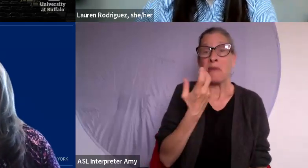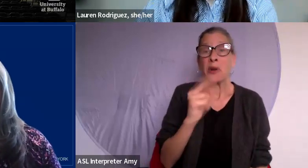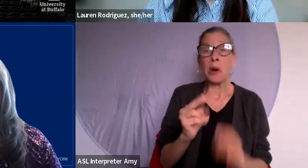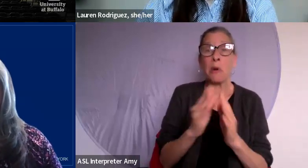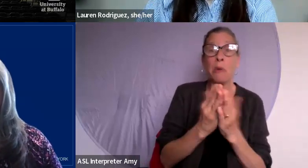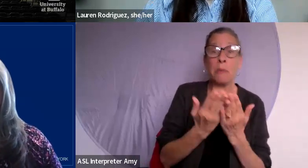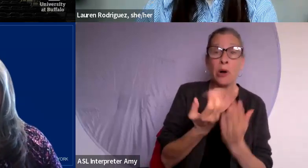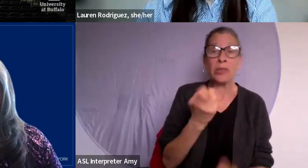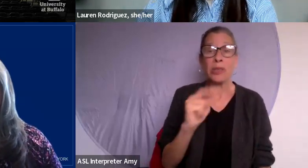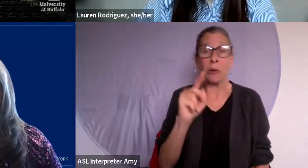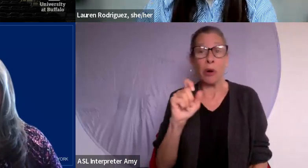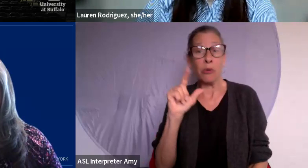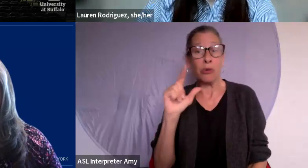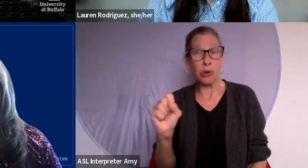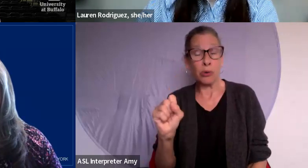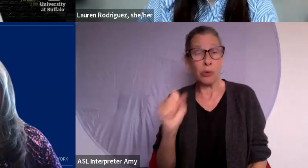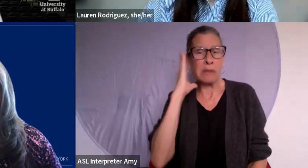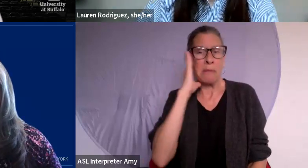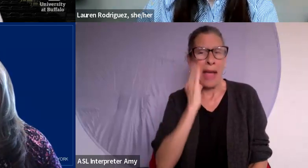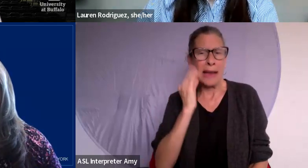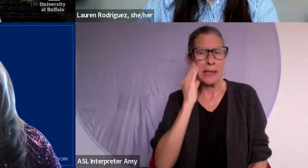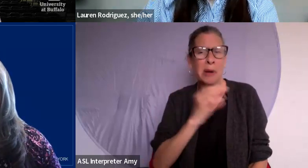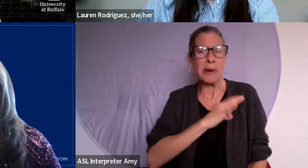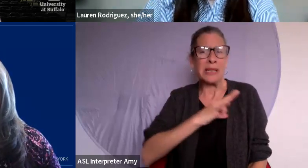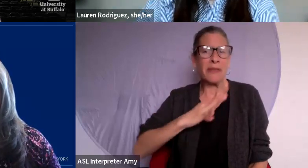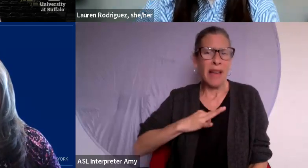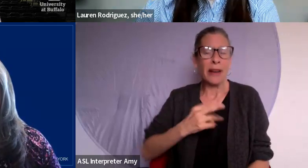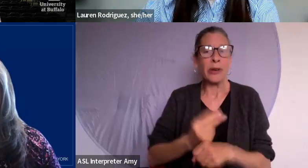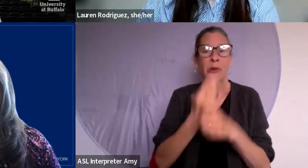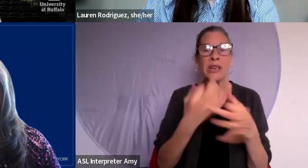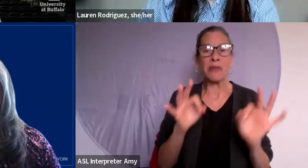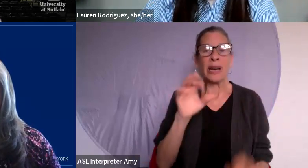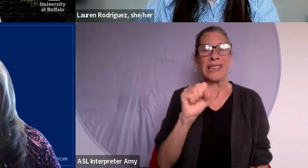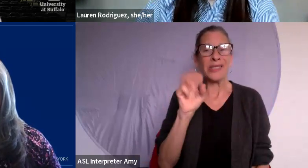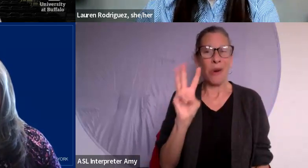have experienced faculty using a lot of free software. And again,